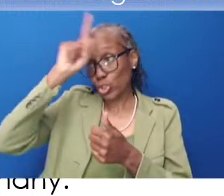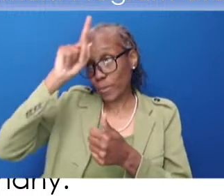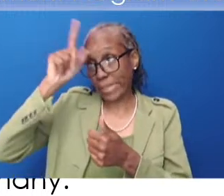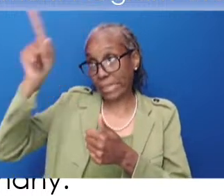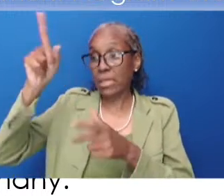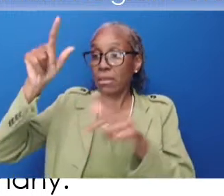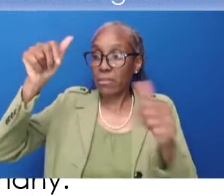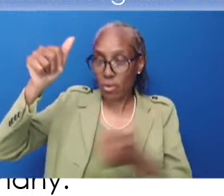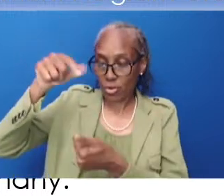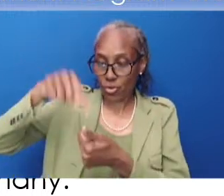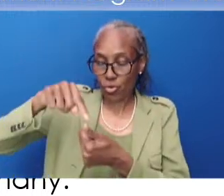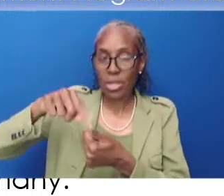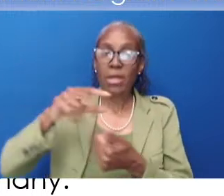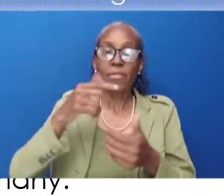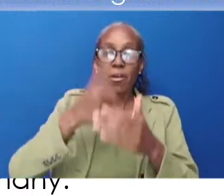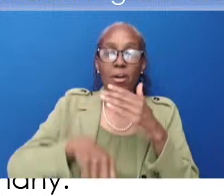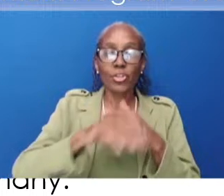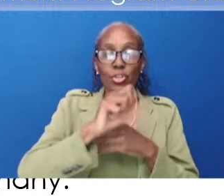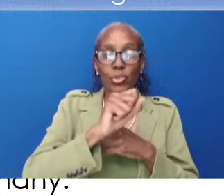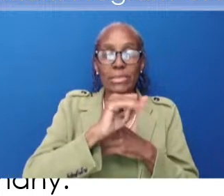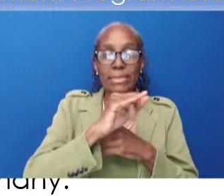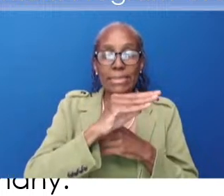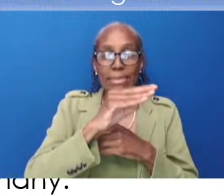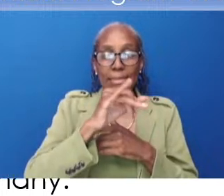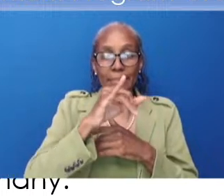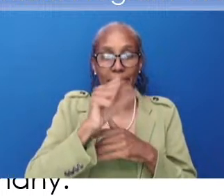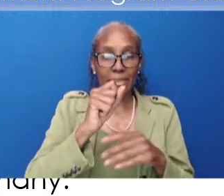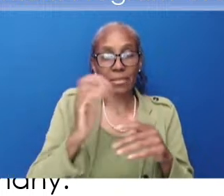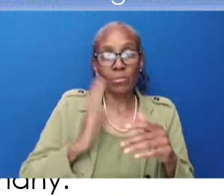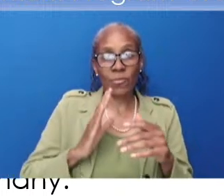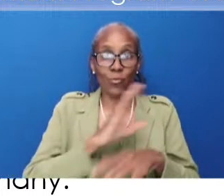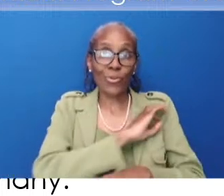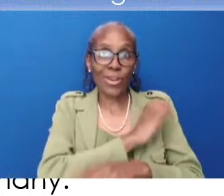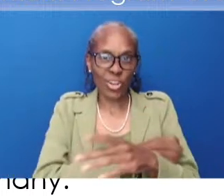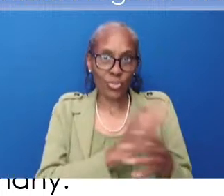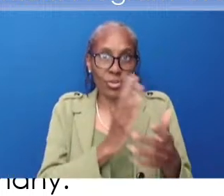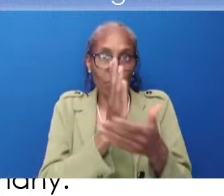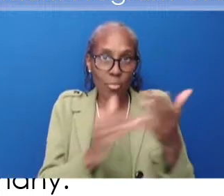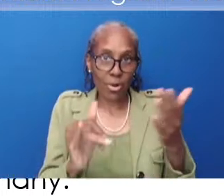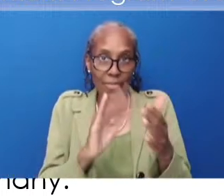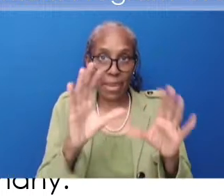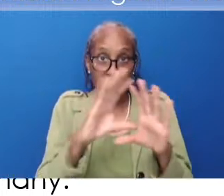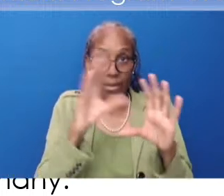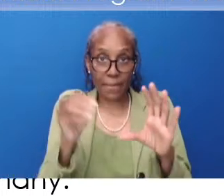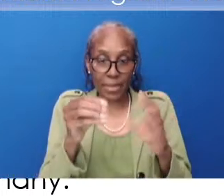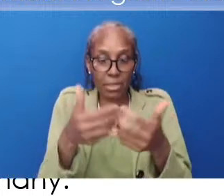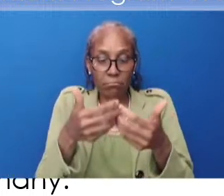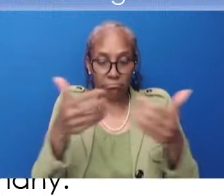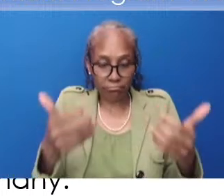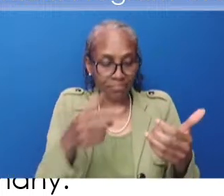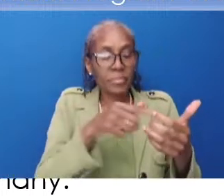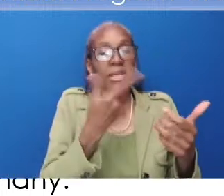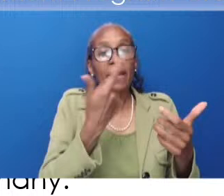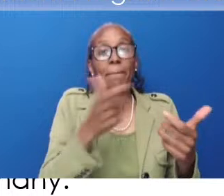TRENCH GROUP HEADQUARTERED IN BERLIN, GERMANY. THEY ARE WHAT YOU WOULD CALL A